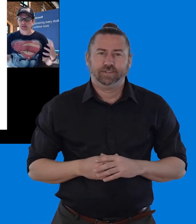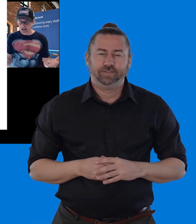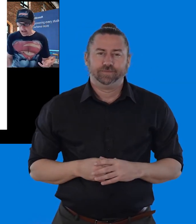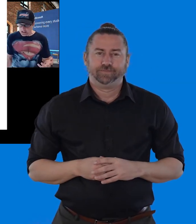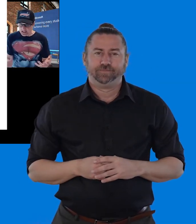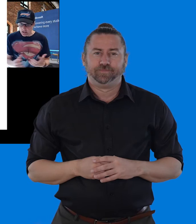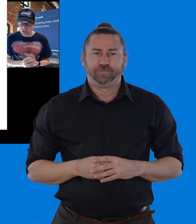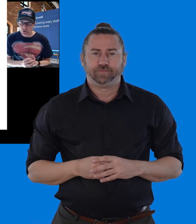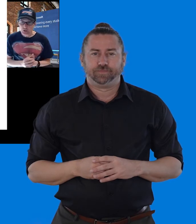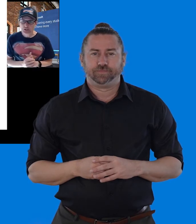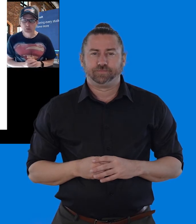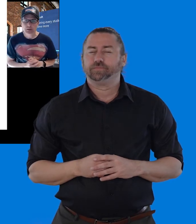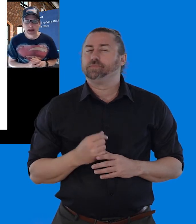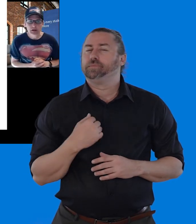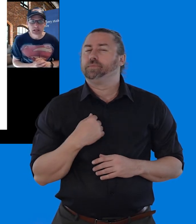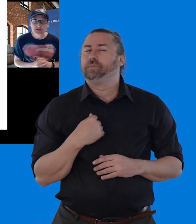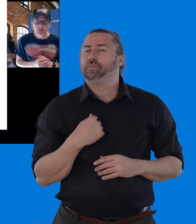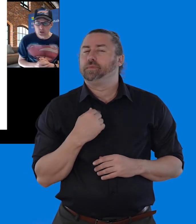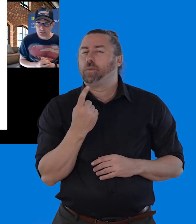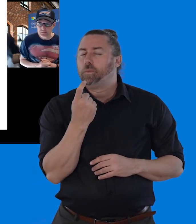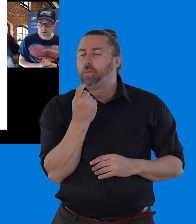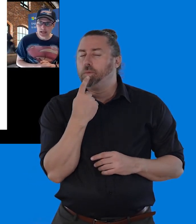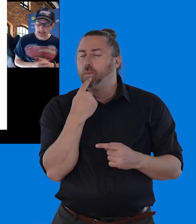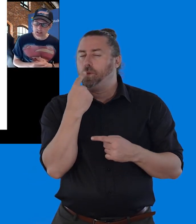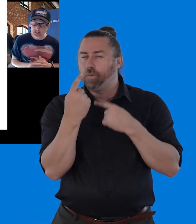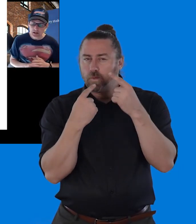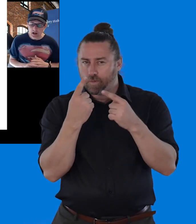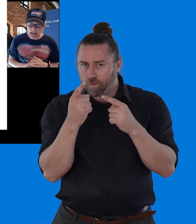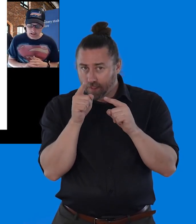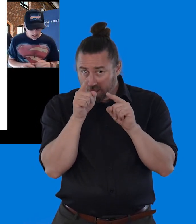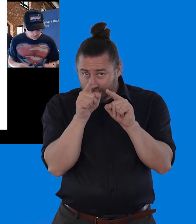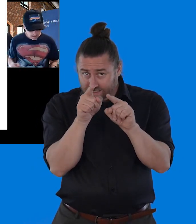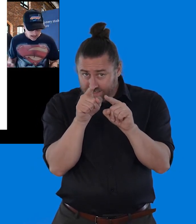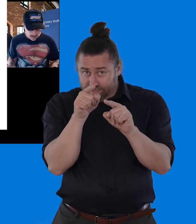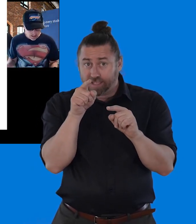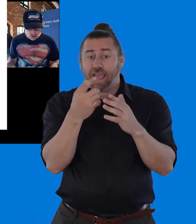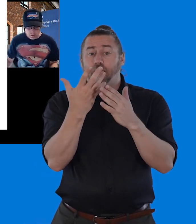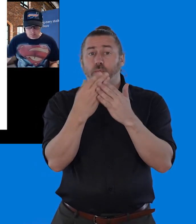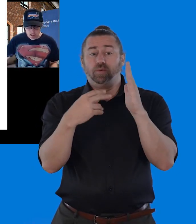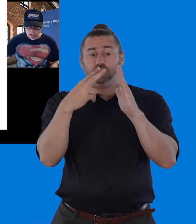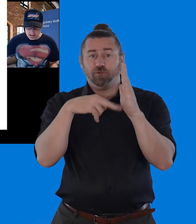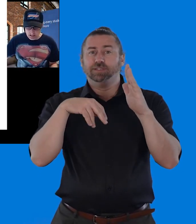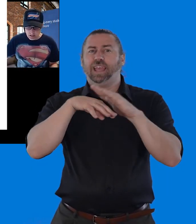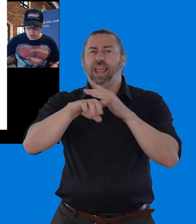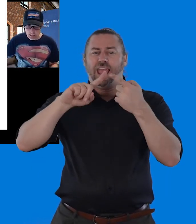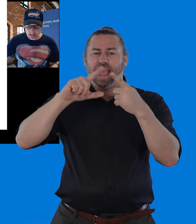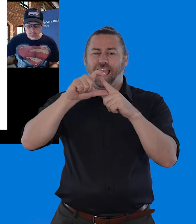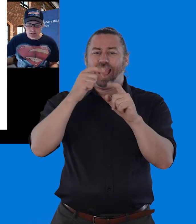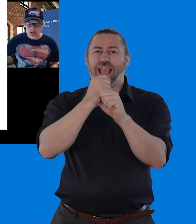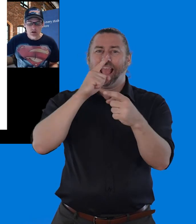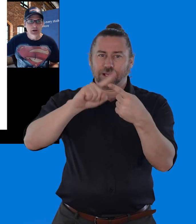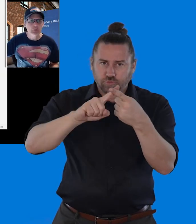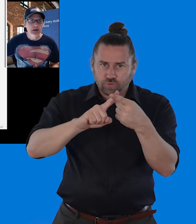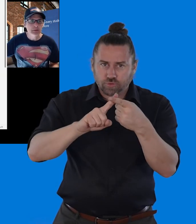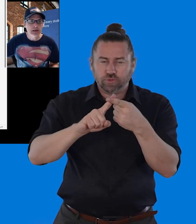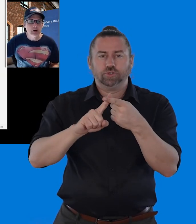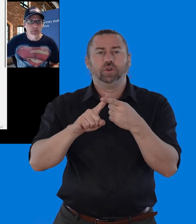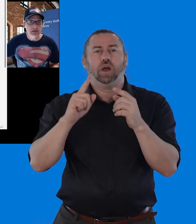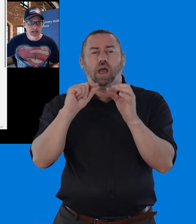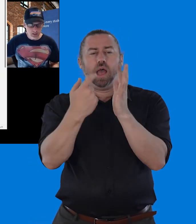Now, the next thing I want to talk to you about is Immersive Reader inside the Edge browser. OK, so I'm gonna open up here, I'm gonna take you,